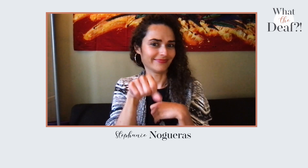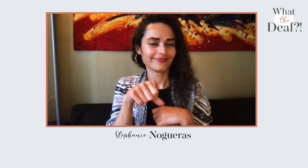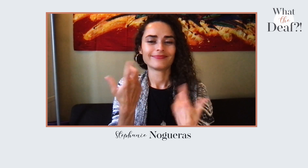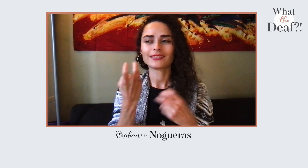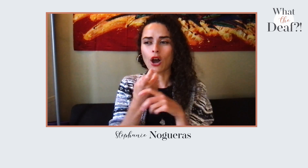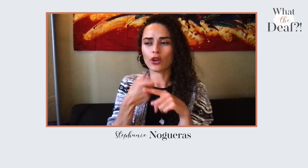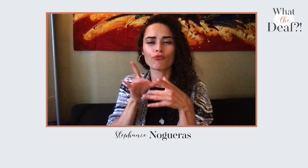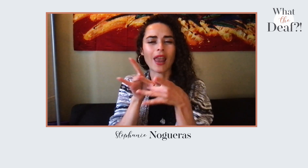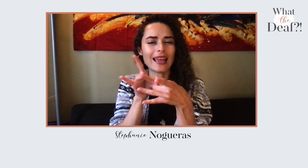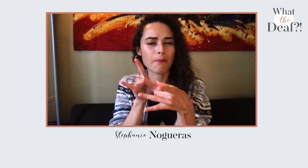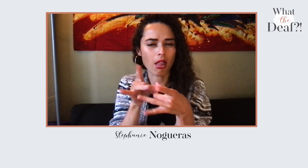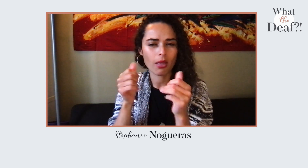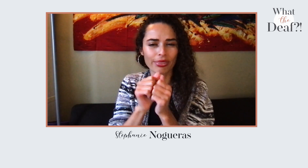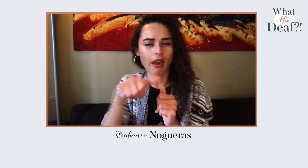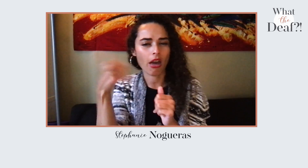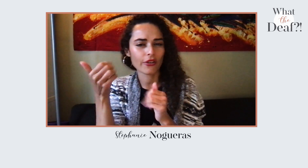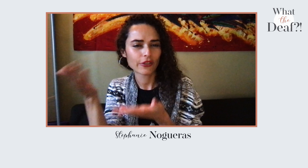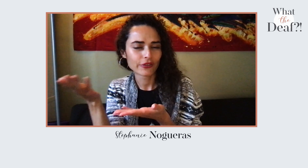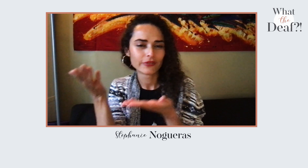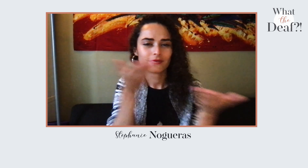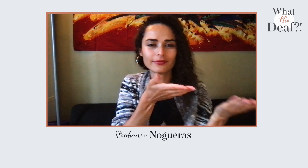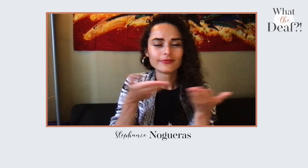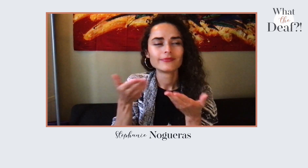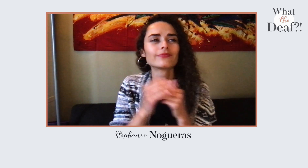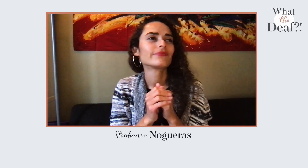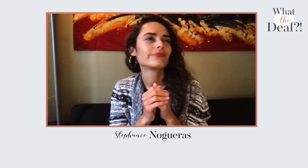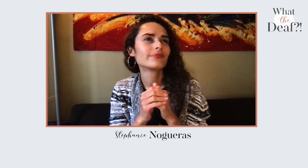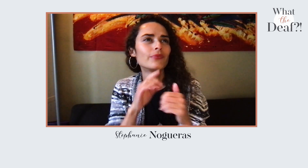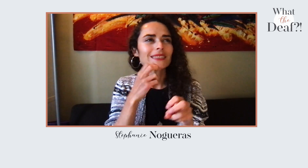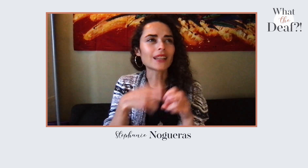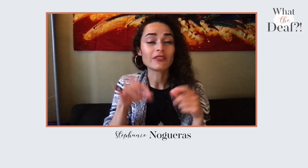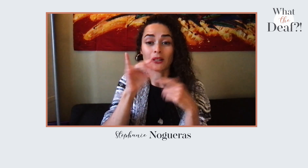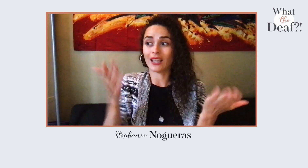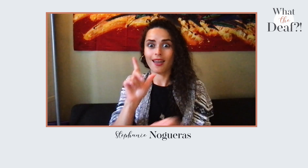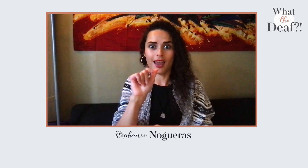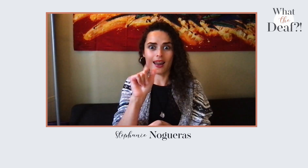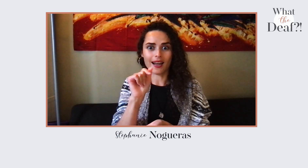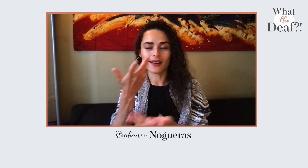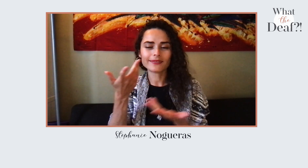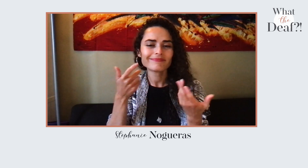It's really hard to relate with, you know, other co-stars a lot of the time, and here in Los Angeles,